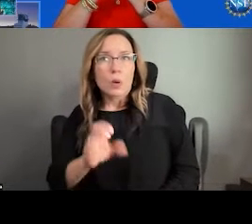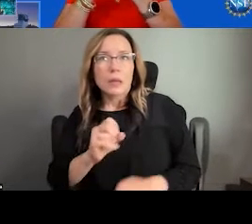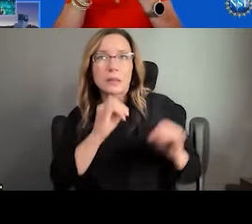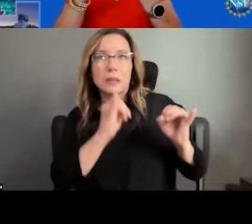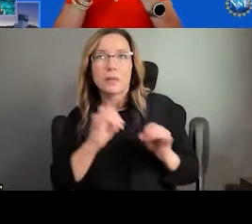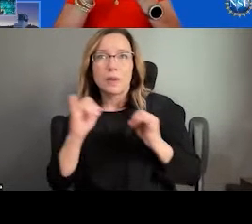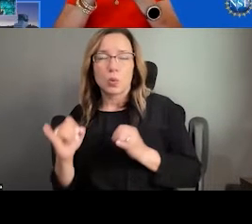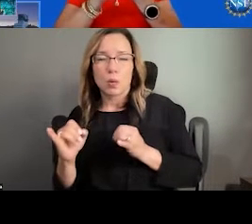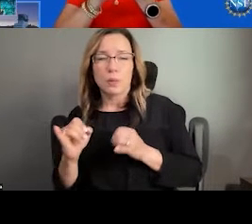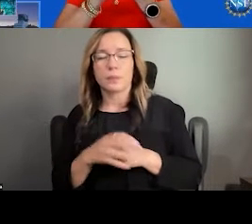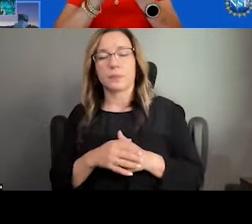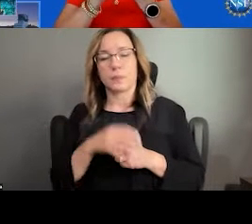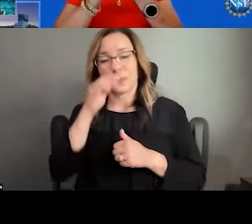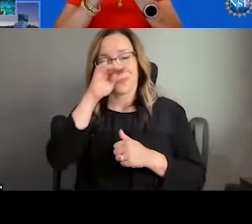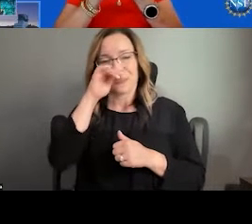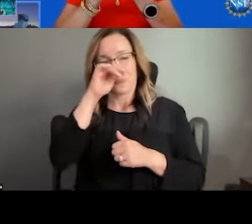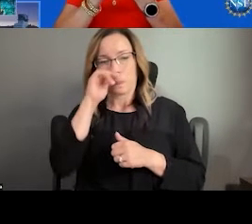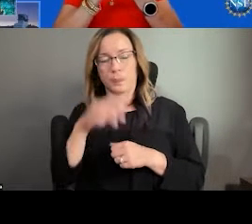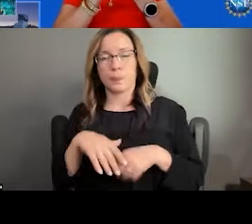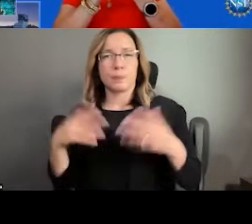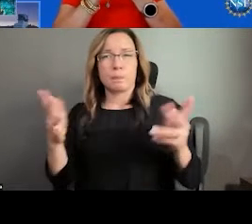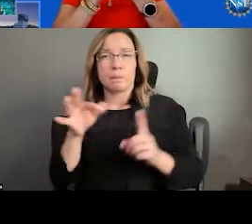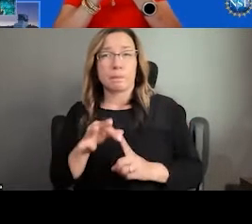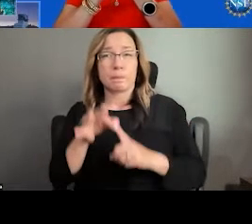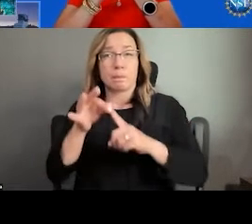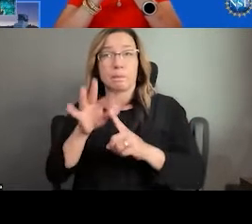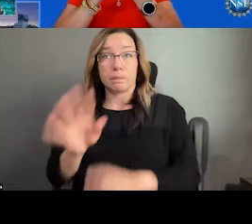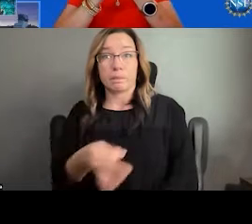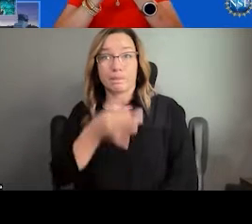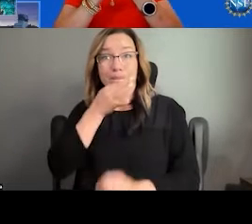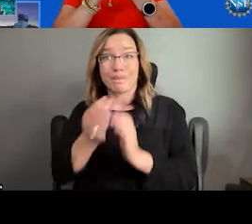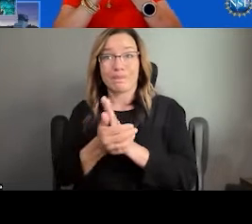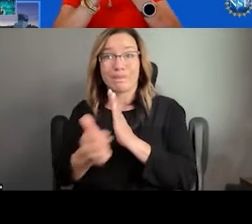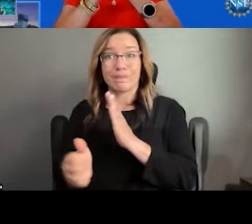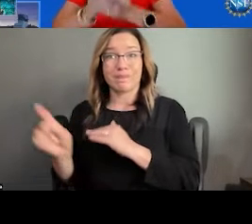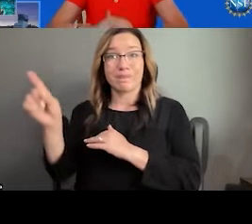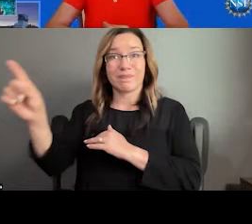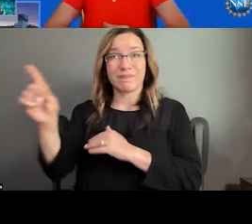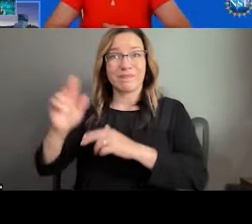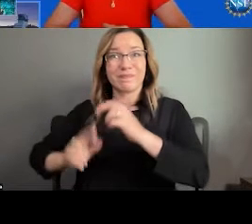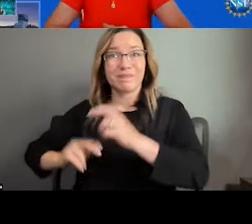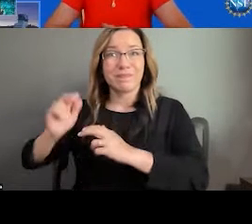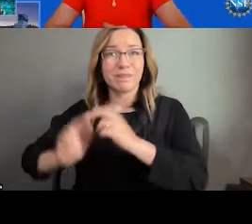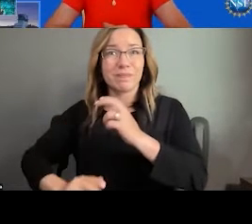What unique expertise, organizational capability, facilities, data,